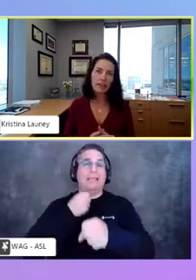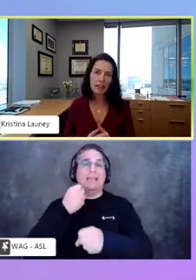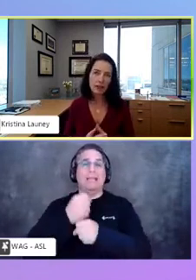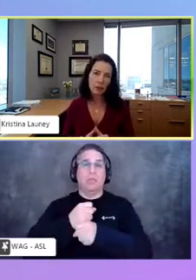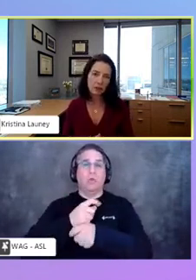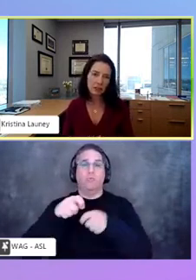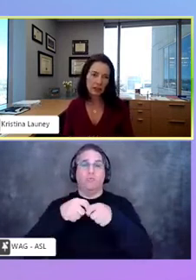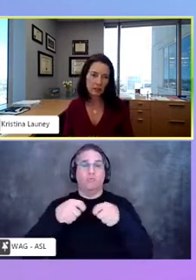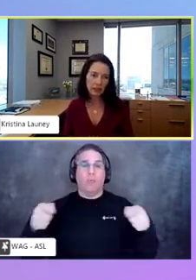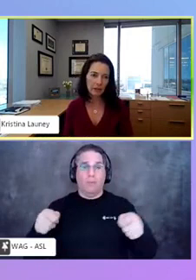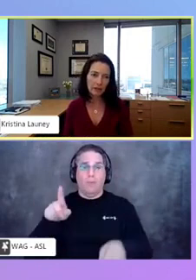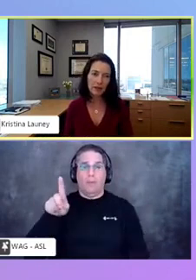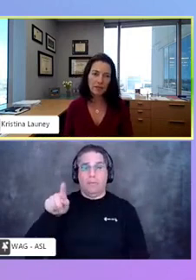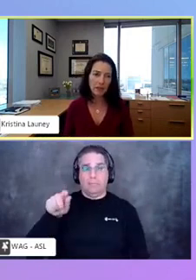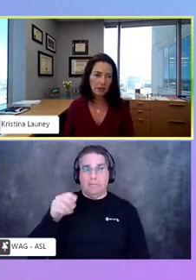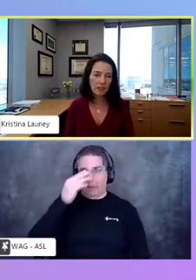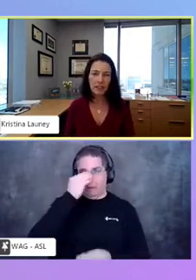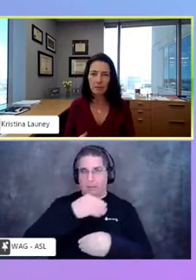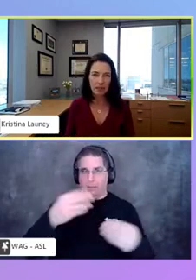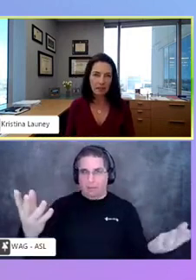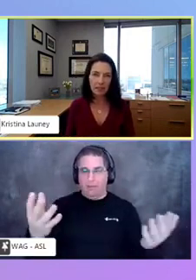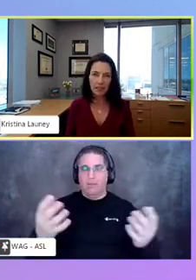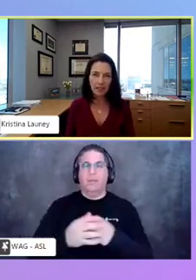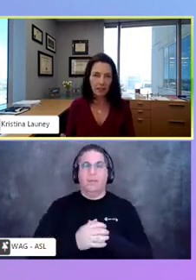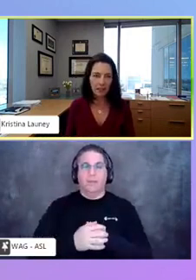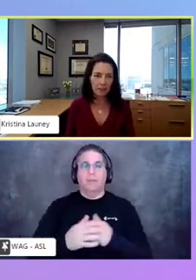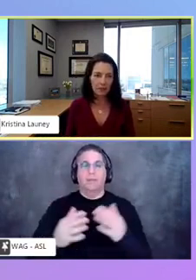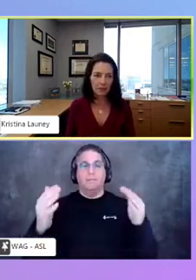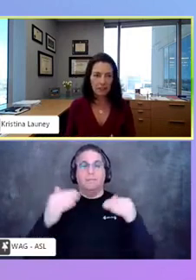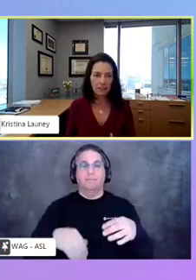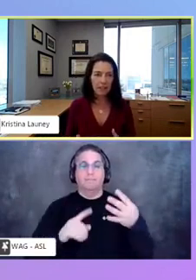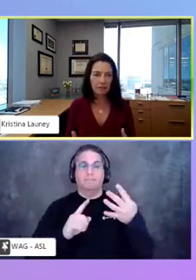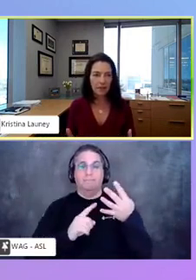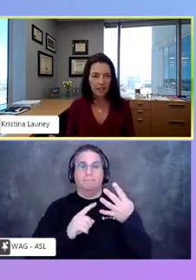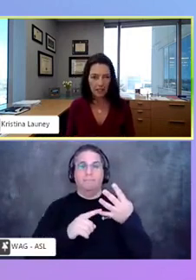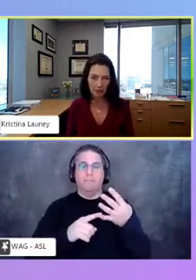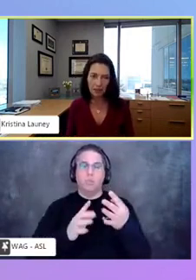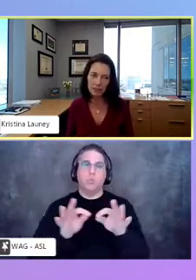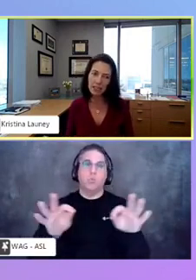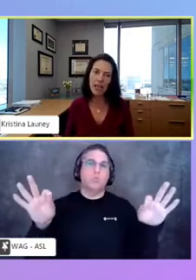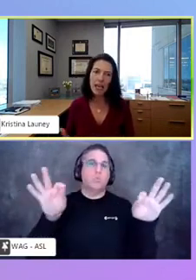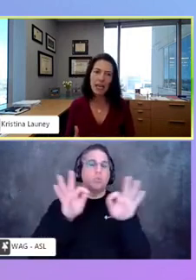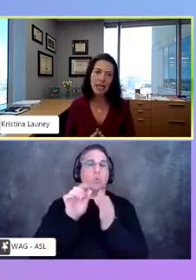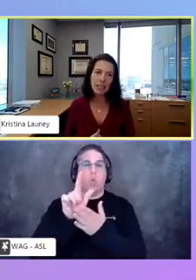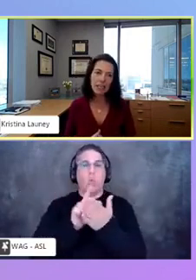set there. We have our 2022